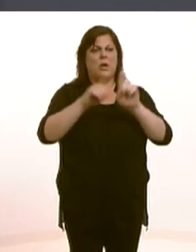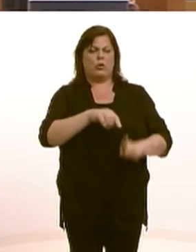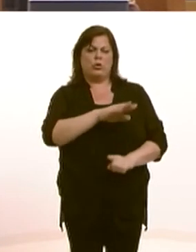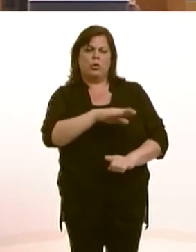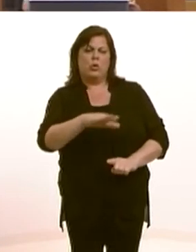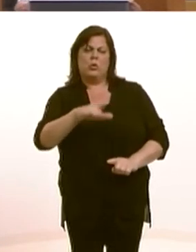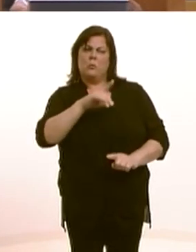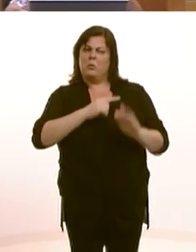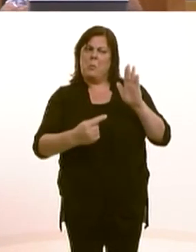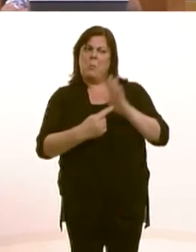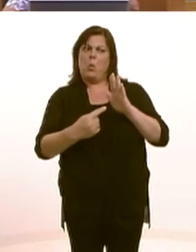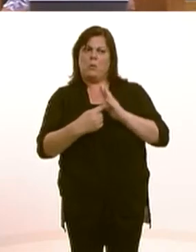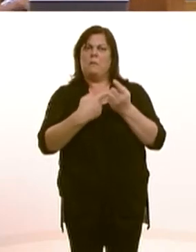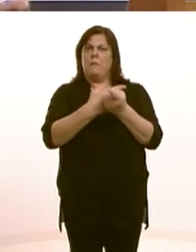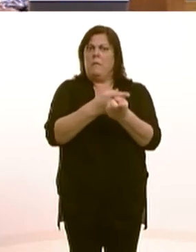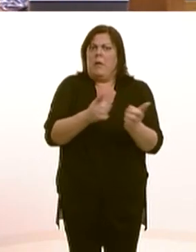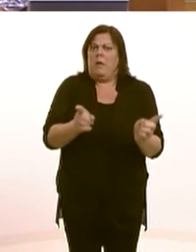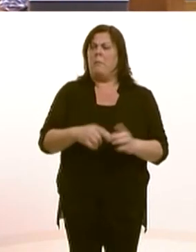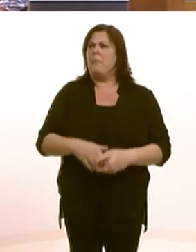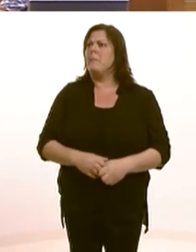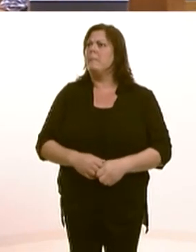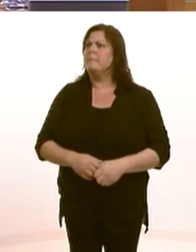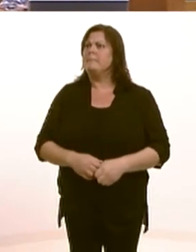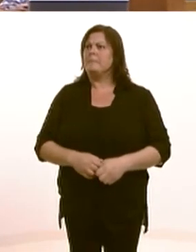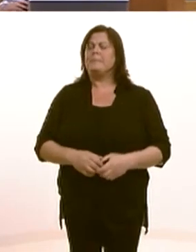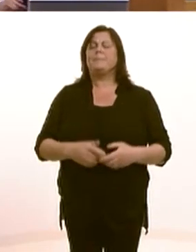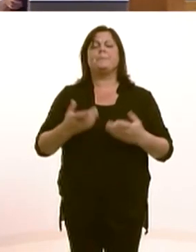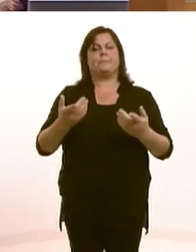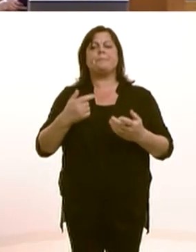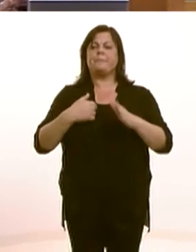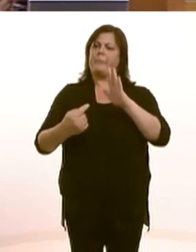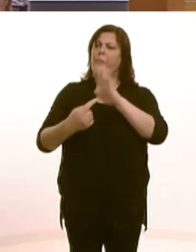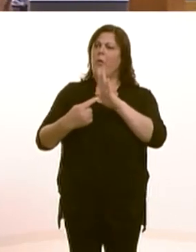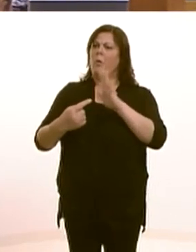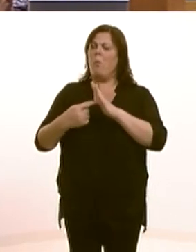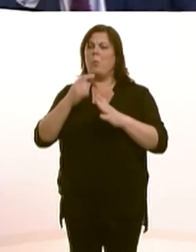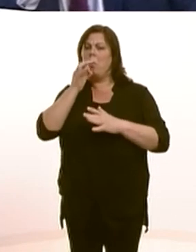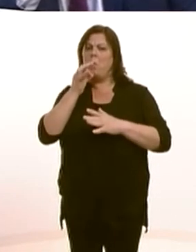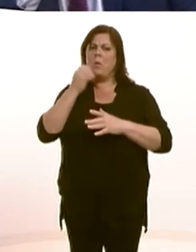Carwyn Jones: Absolutely, and we would seek to point them towards others who have run